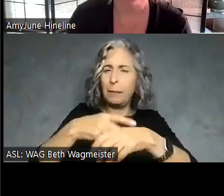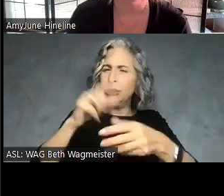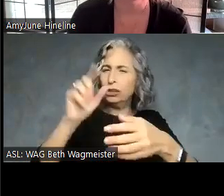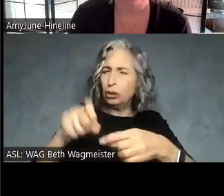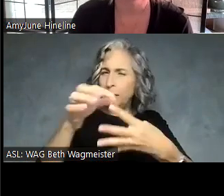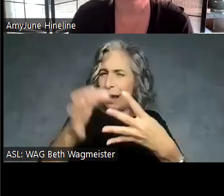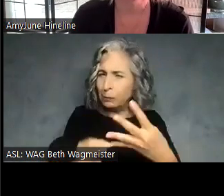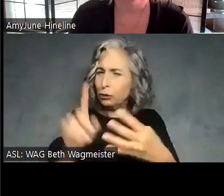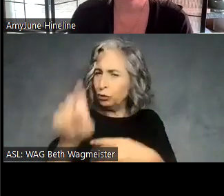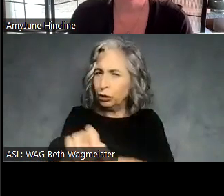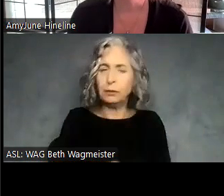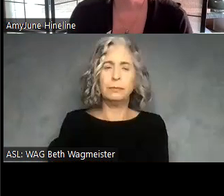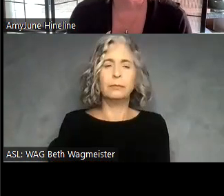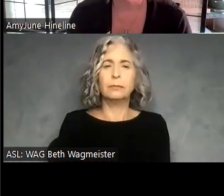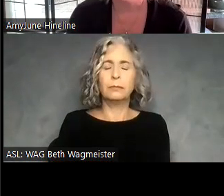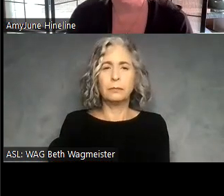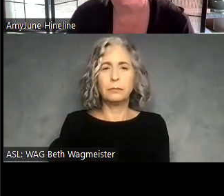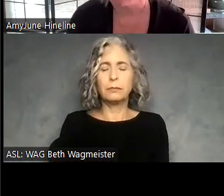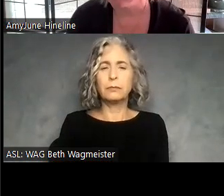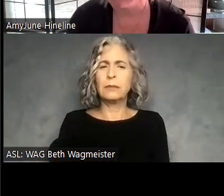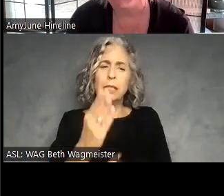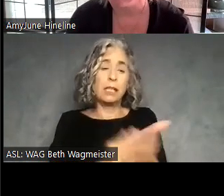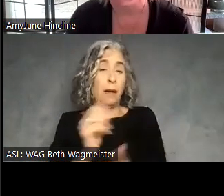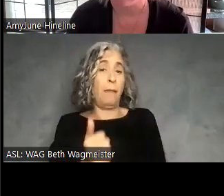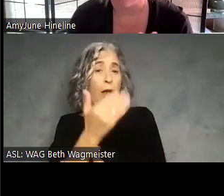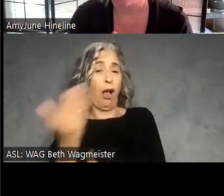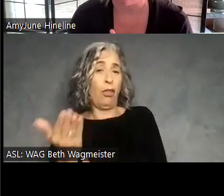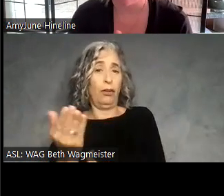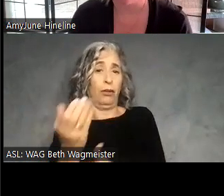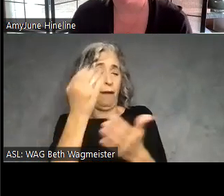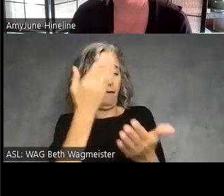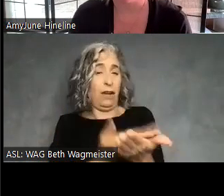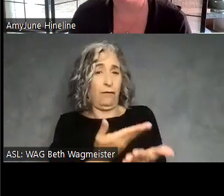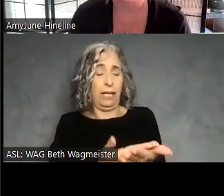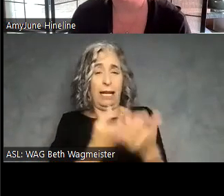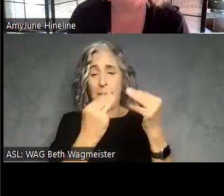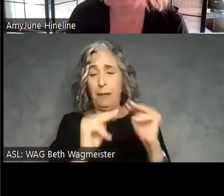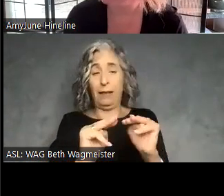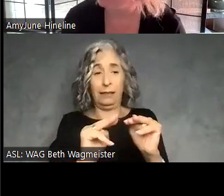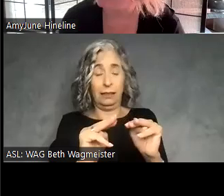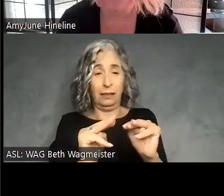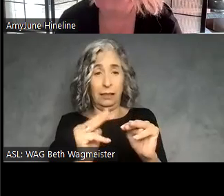with the code, there's sort of a timer that's going down, you know, to the right side of it. And